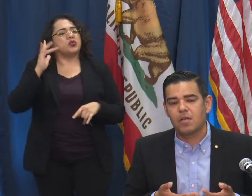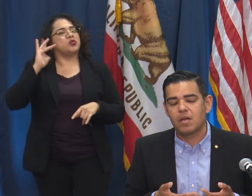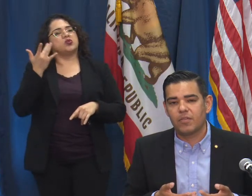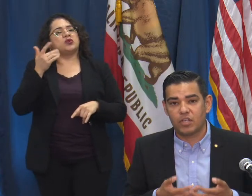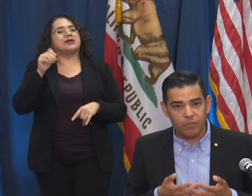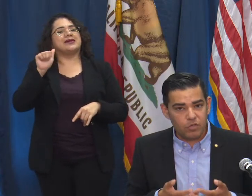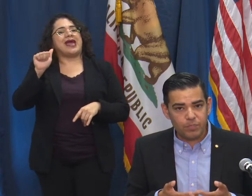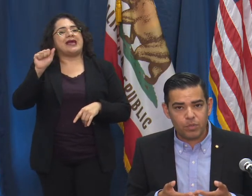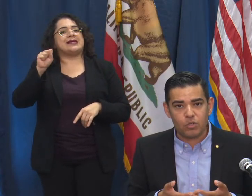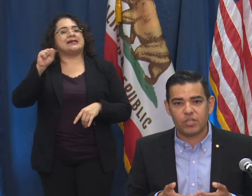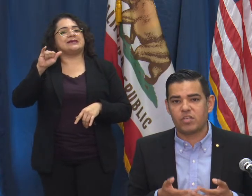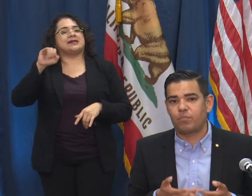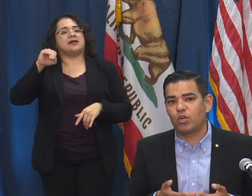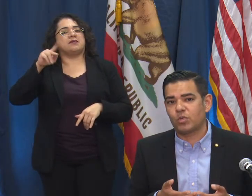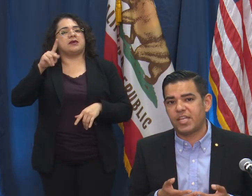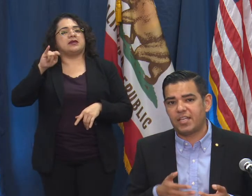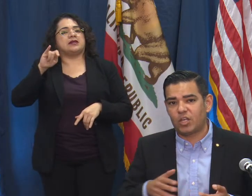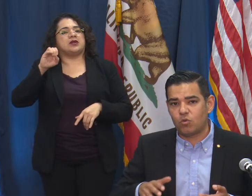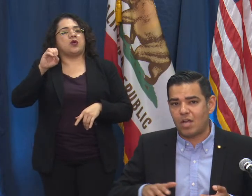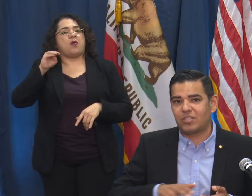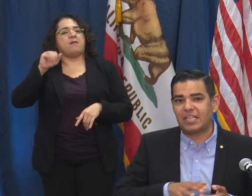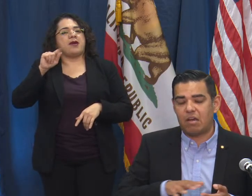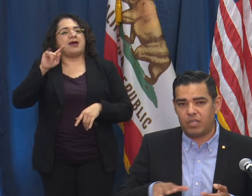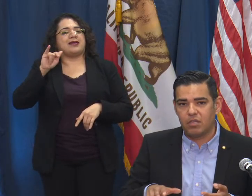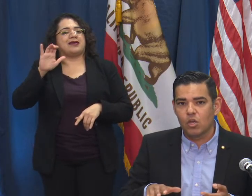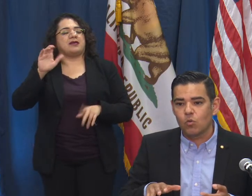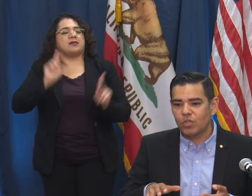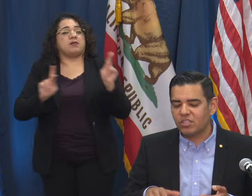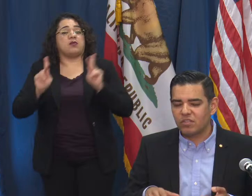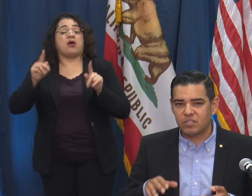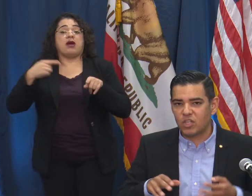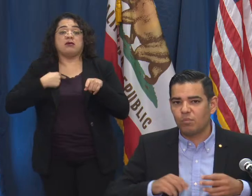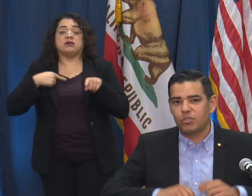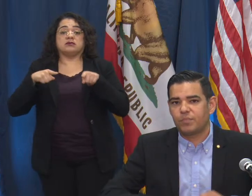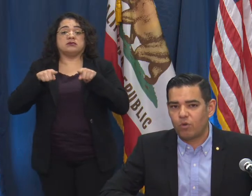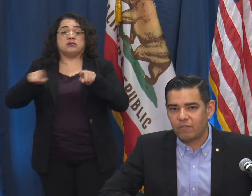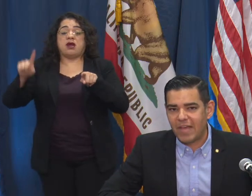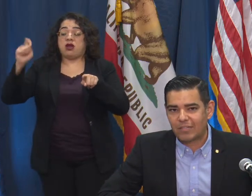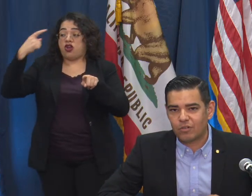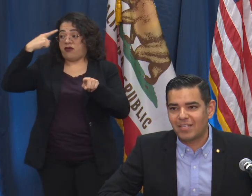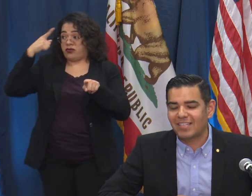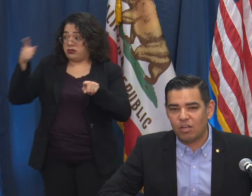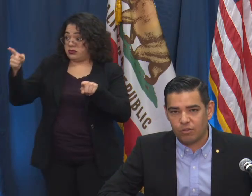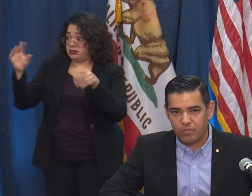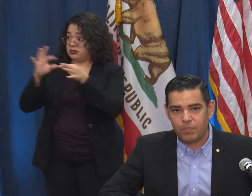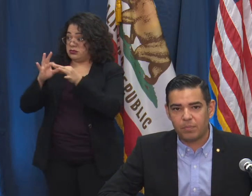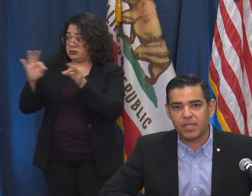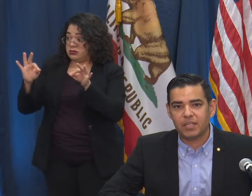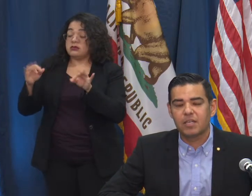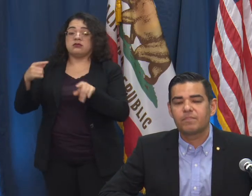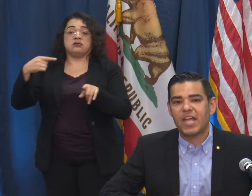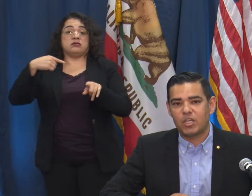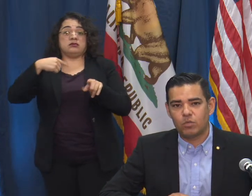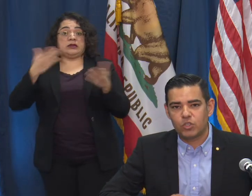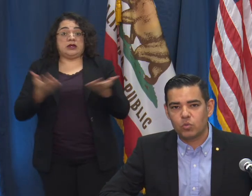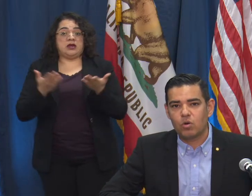Governor's approach and the approach were taken across the county which is the single most important factor is the health of the public and to ensure that